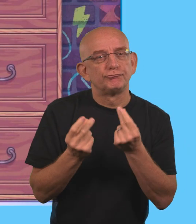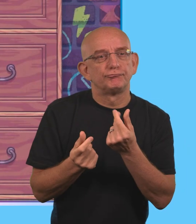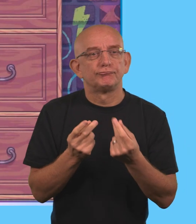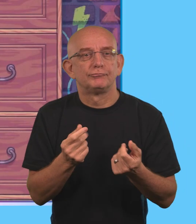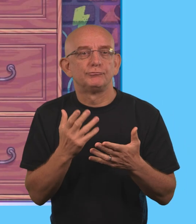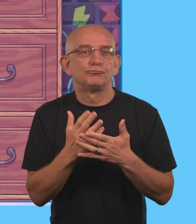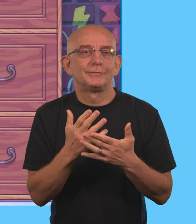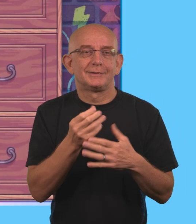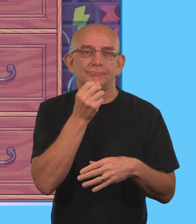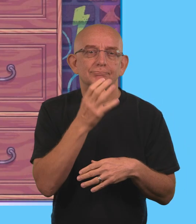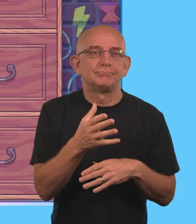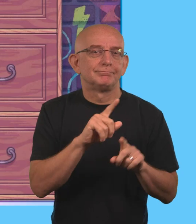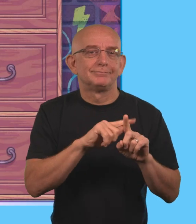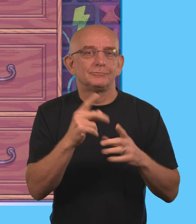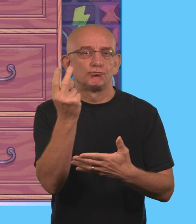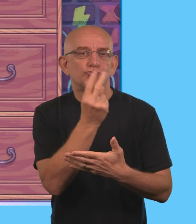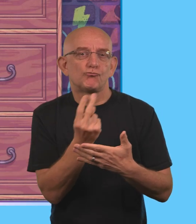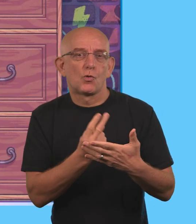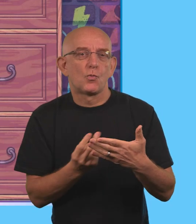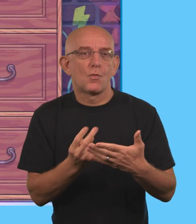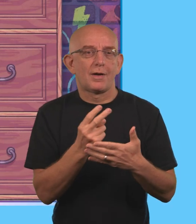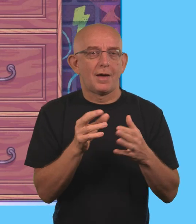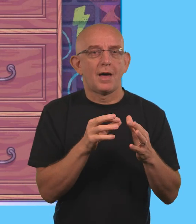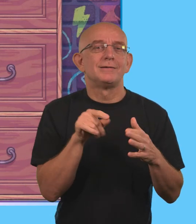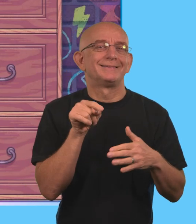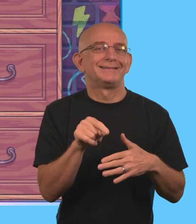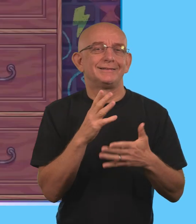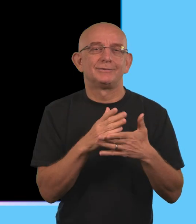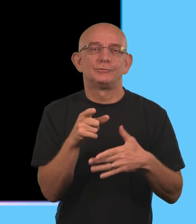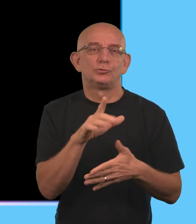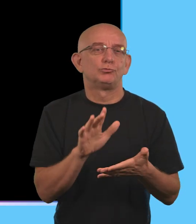and gorgeous hand drawn animation, Bits and Bops is sure to brighten your day.